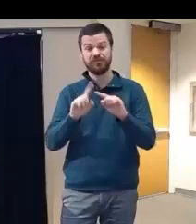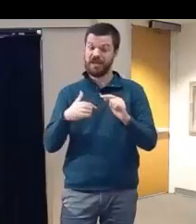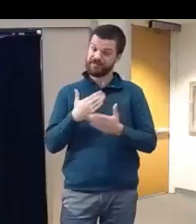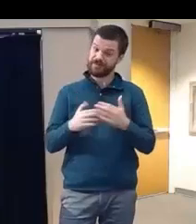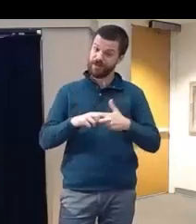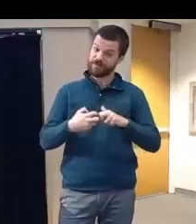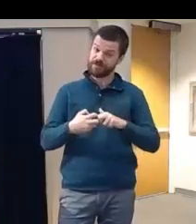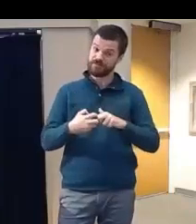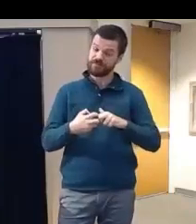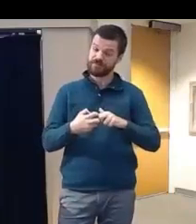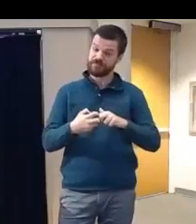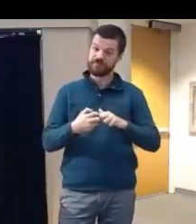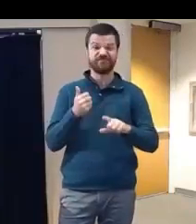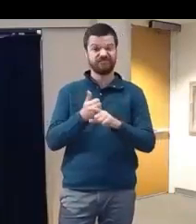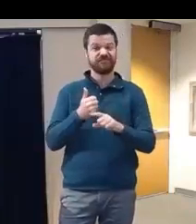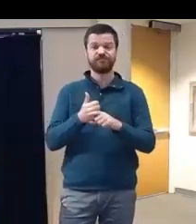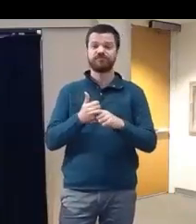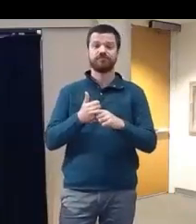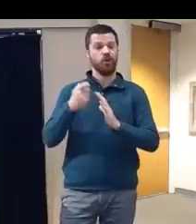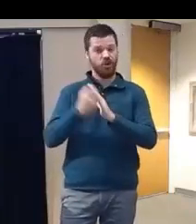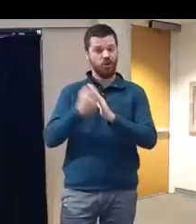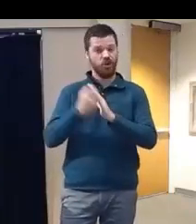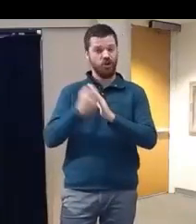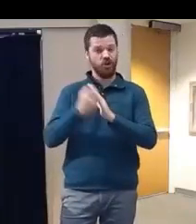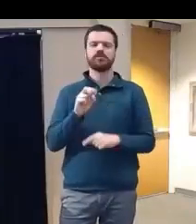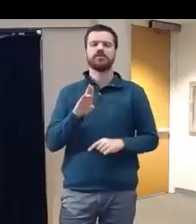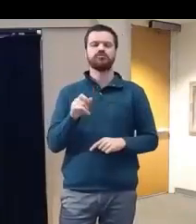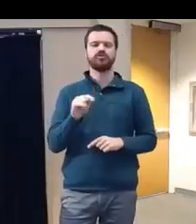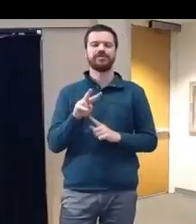right there's inherently they're subjective especially with the with written evaluations